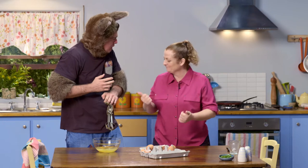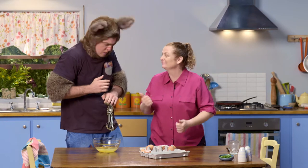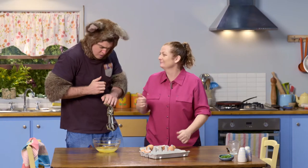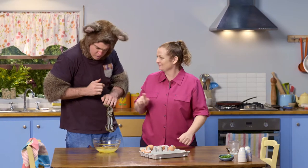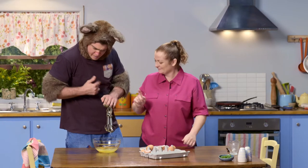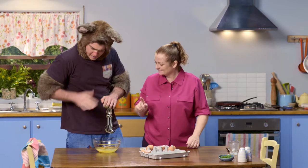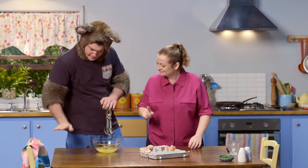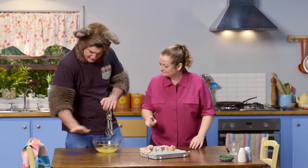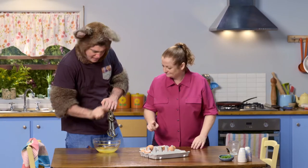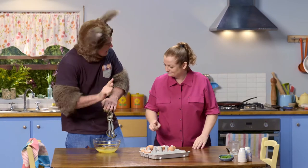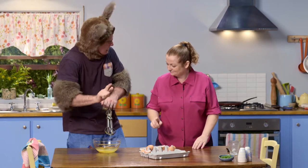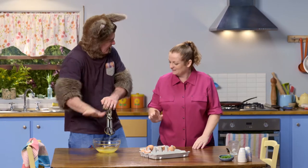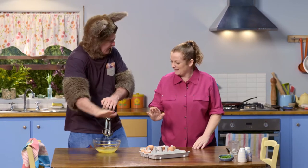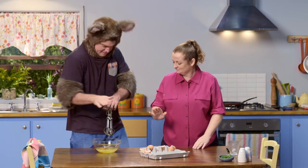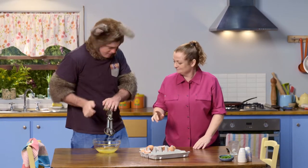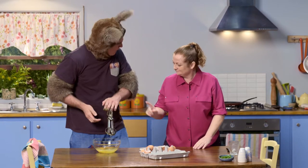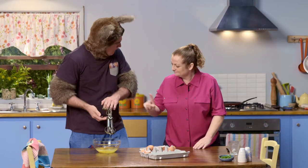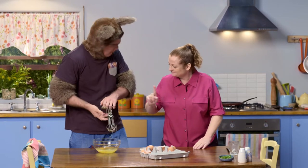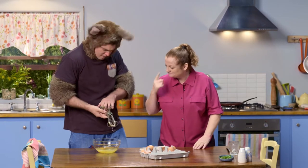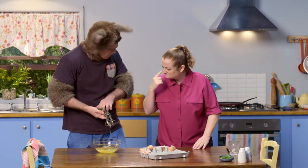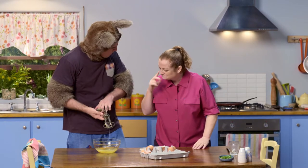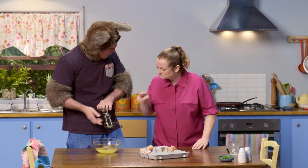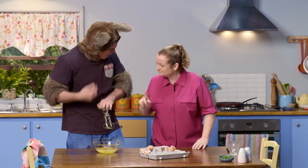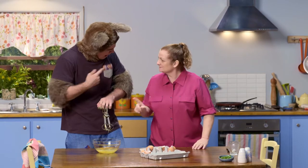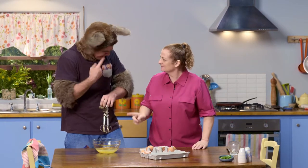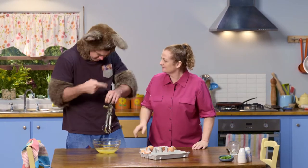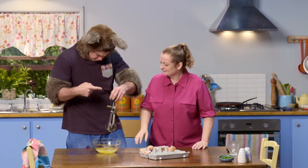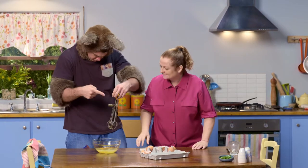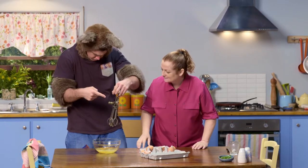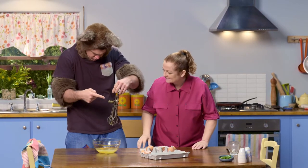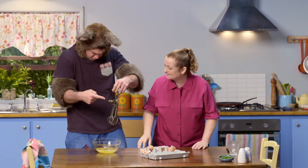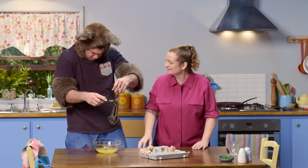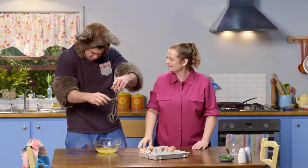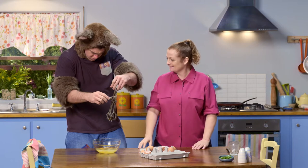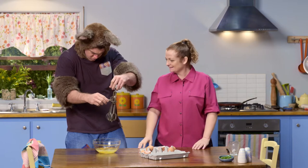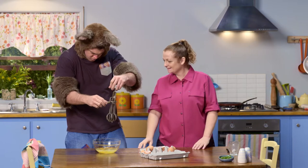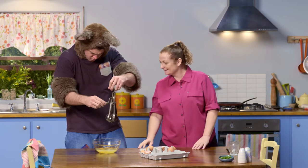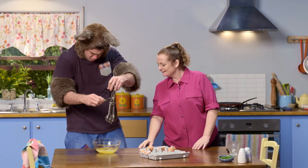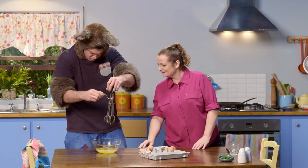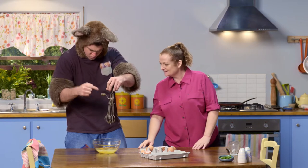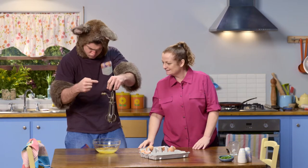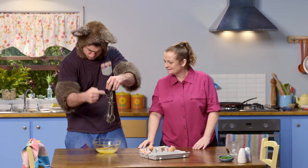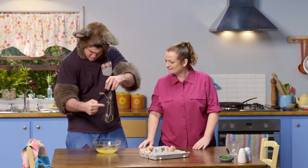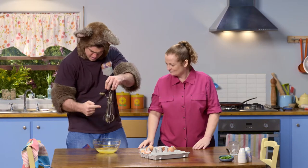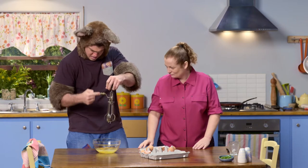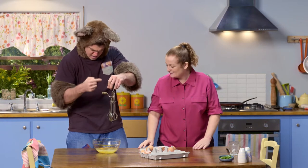I'm sorry, Sally. That's OK. We can clean it up later. That's OK. What were you looking at? Well, I was looking at this part.